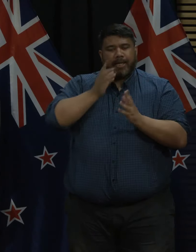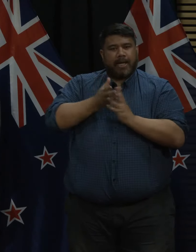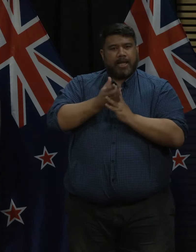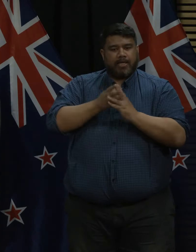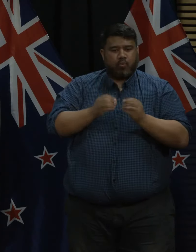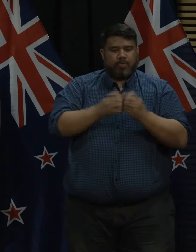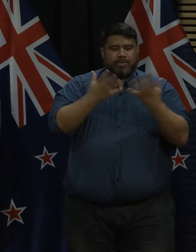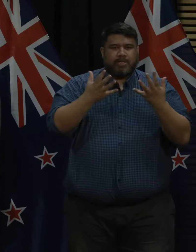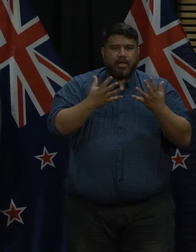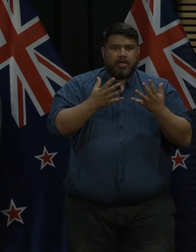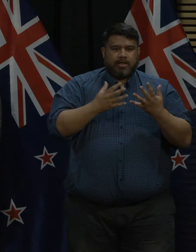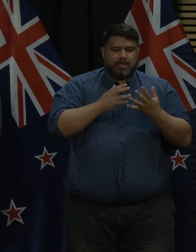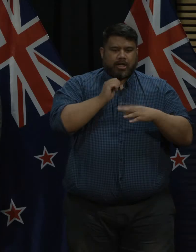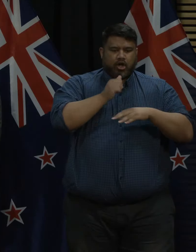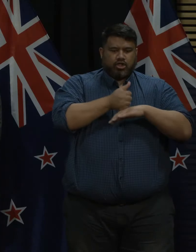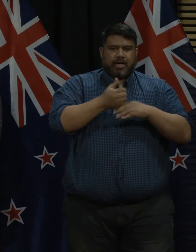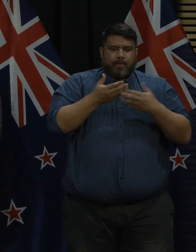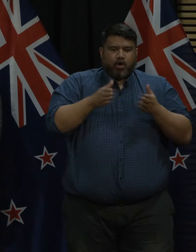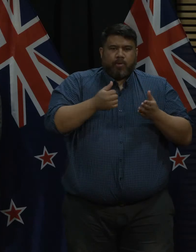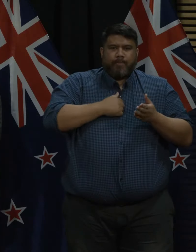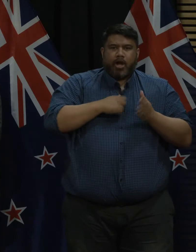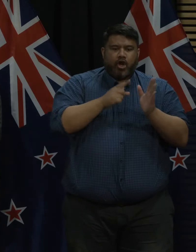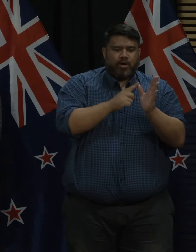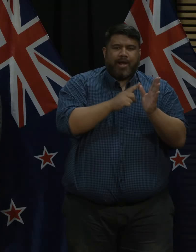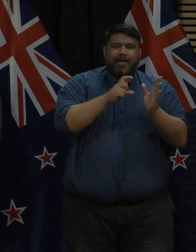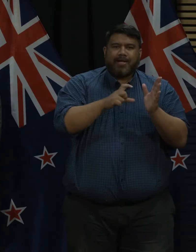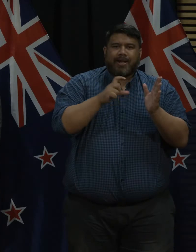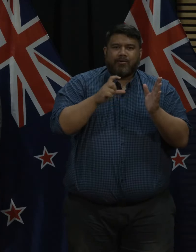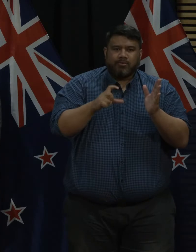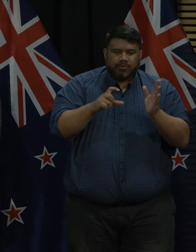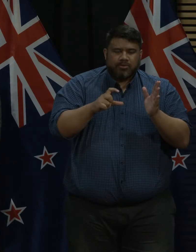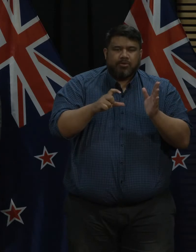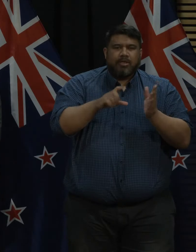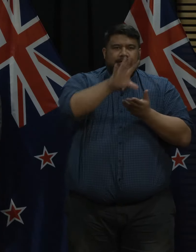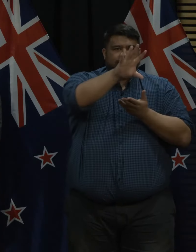out that because we are mindful of people being able to access